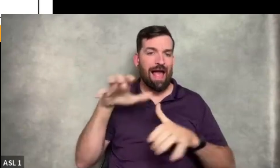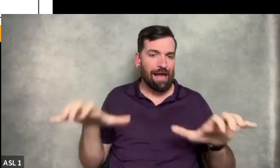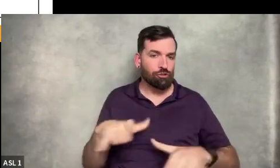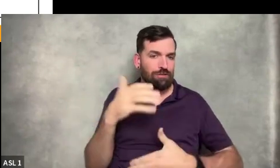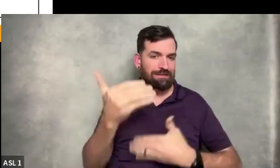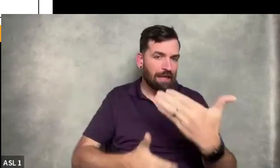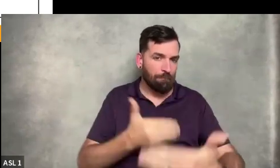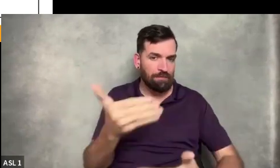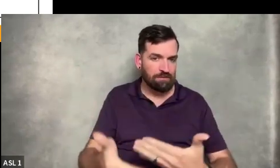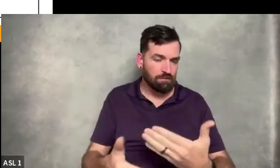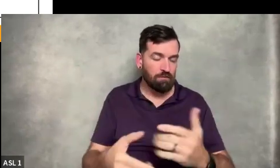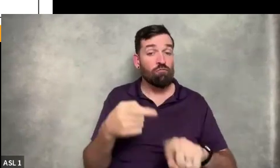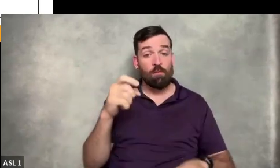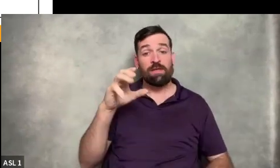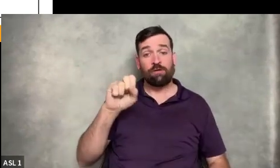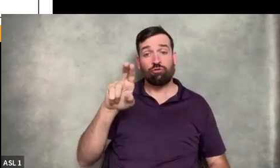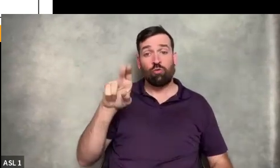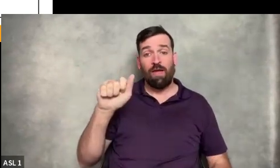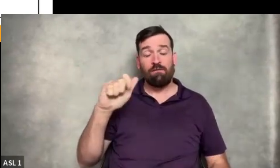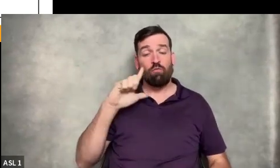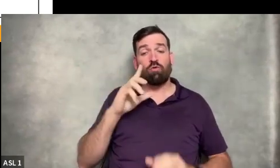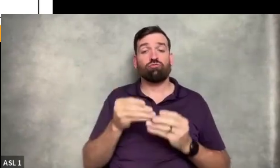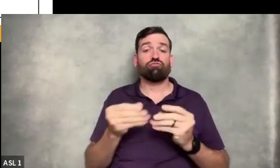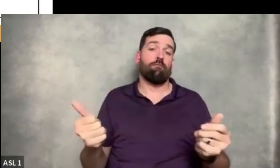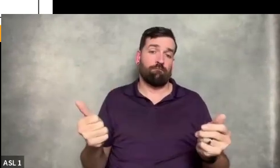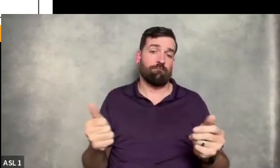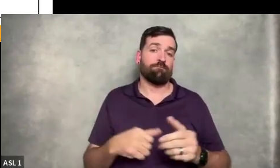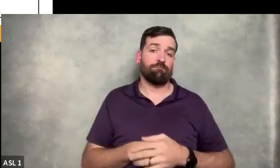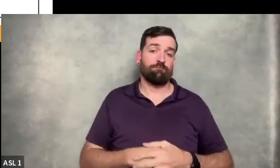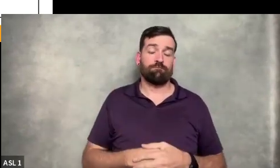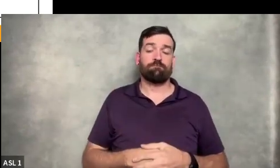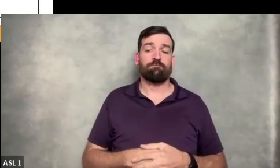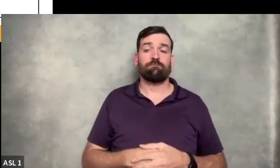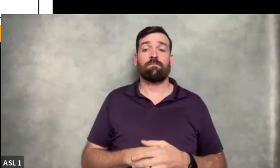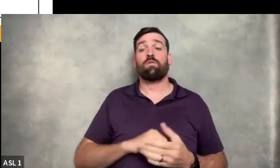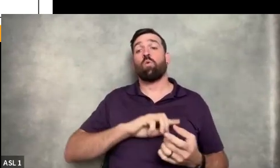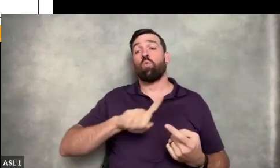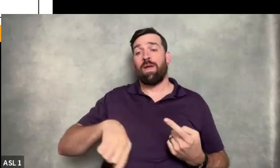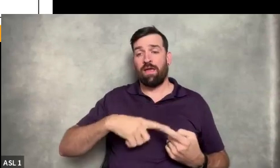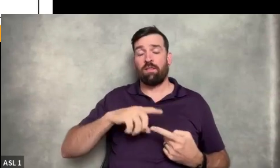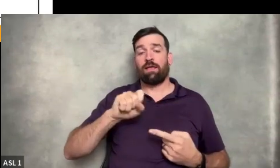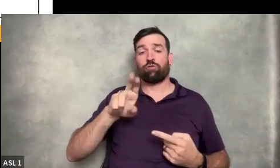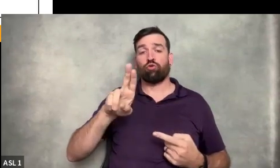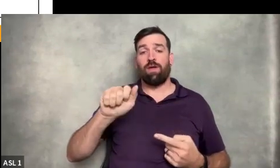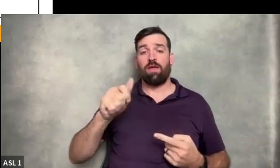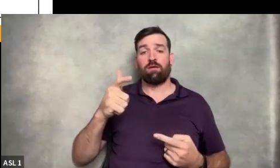the SUA to resolve the non-compliance issue and when the SUA believes it has fully resolved the